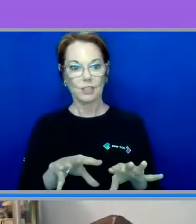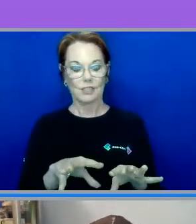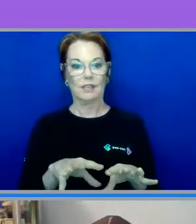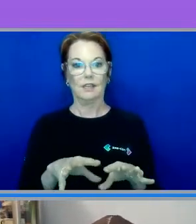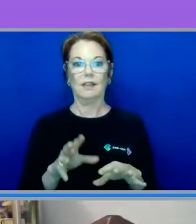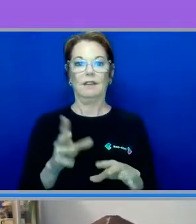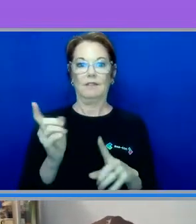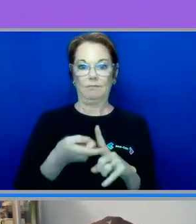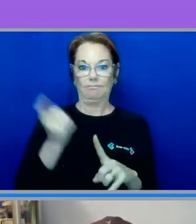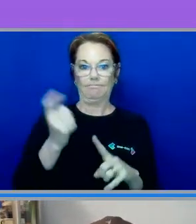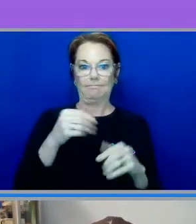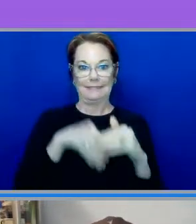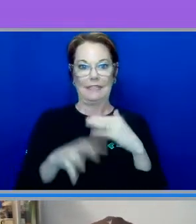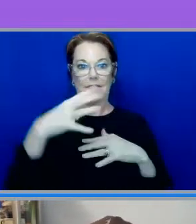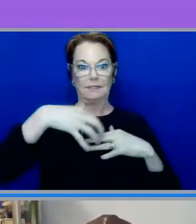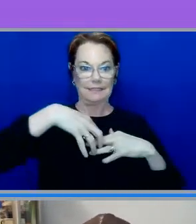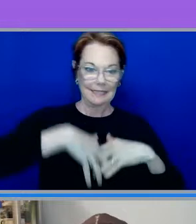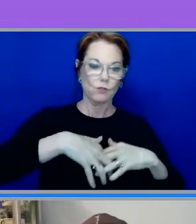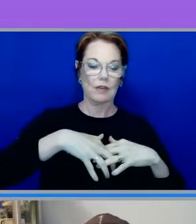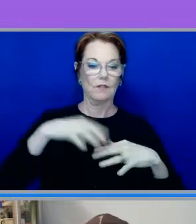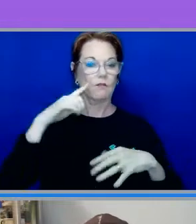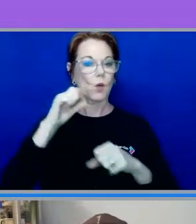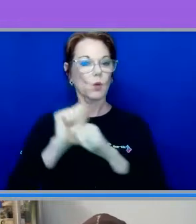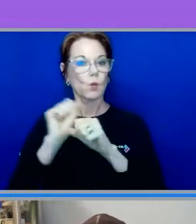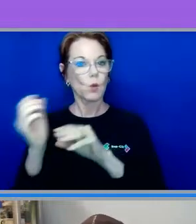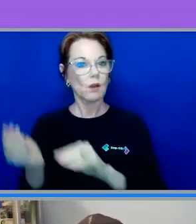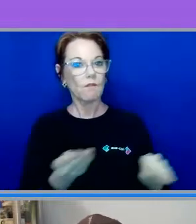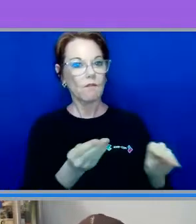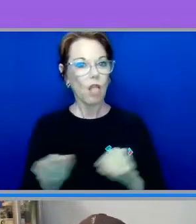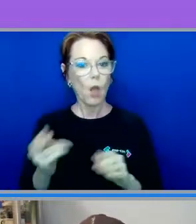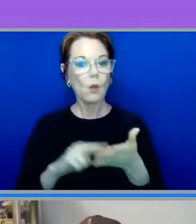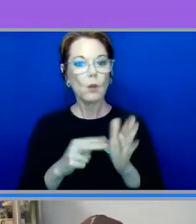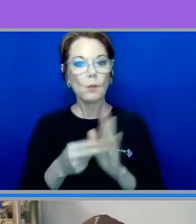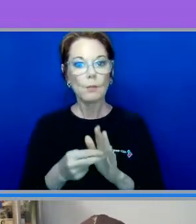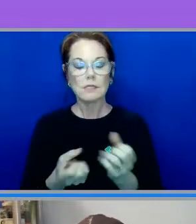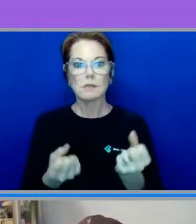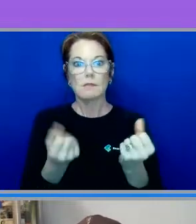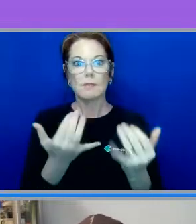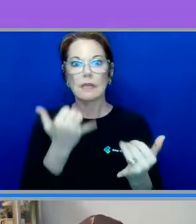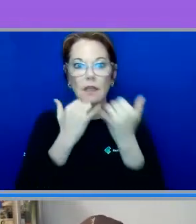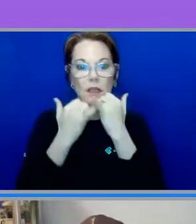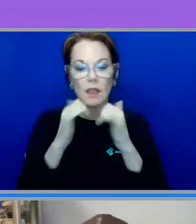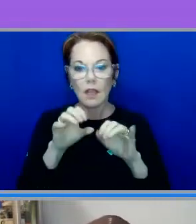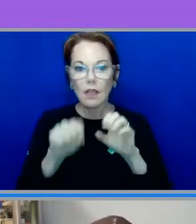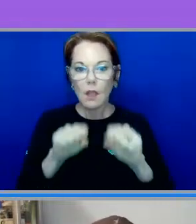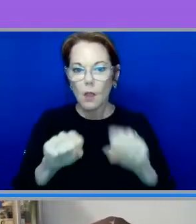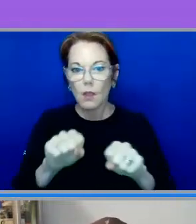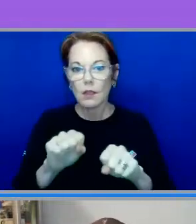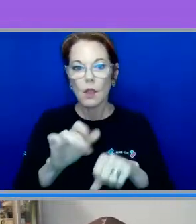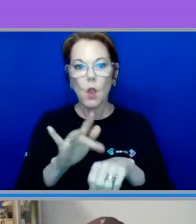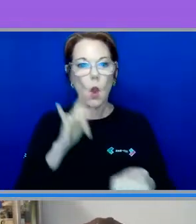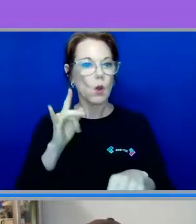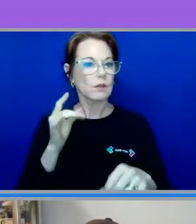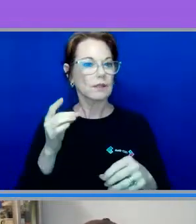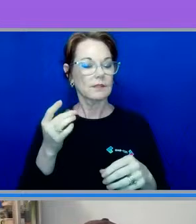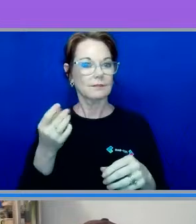automation into your development workflow is that you can catch